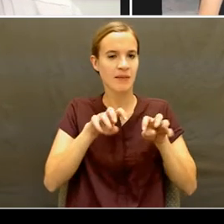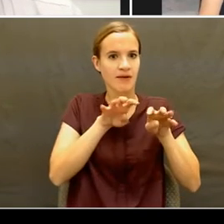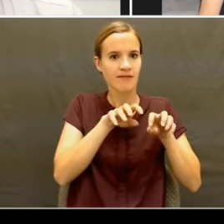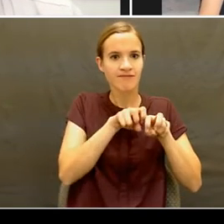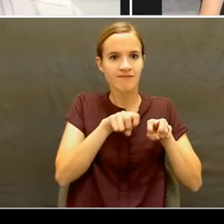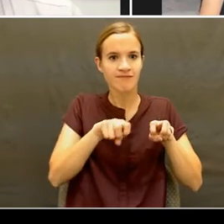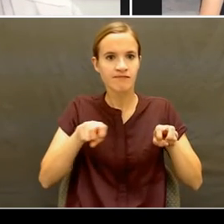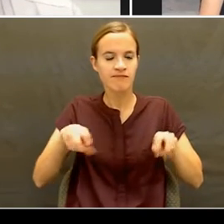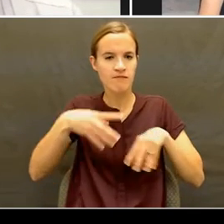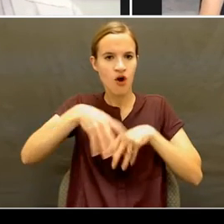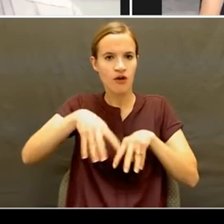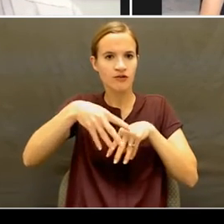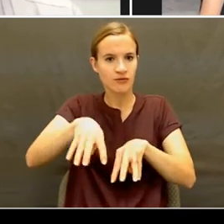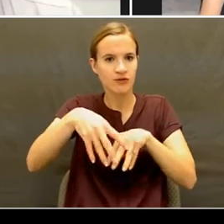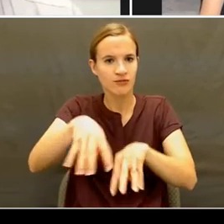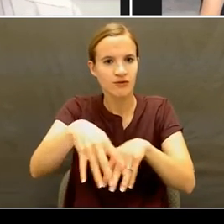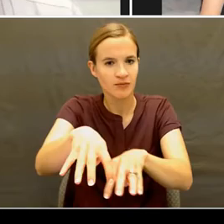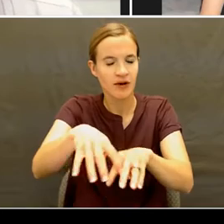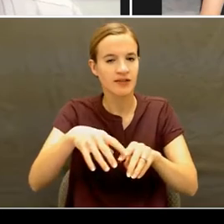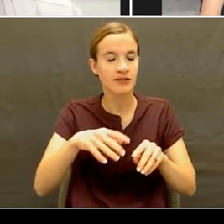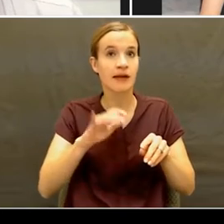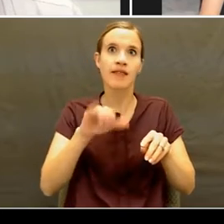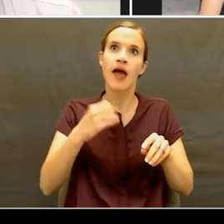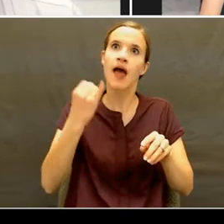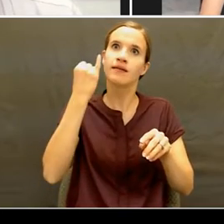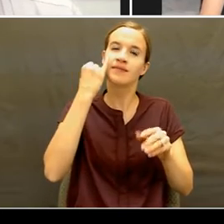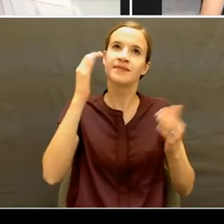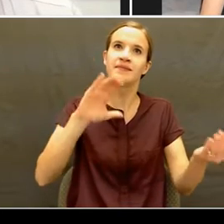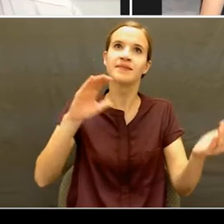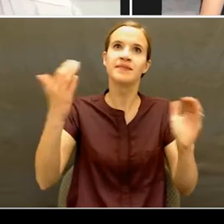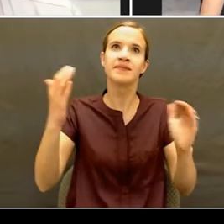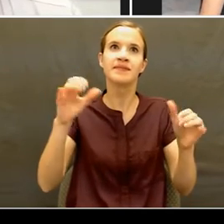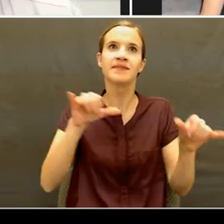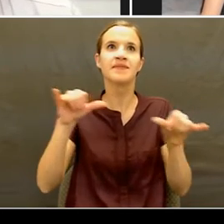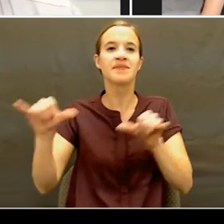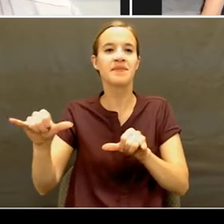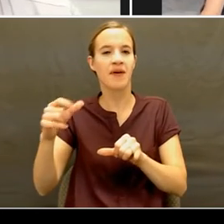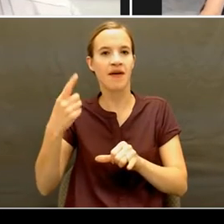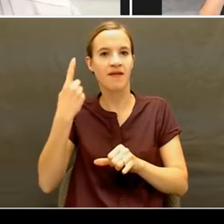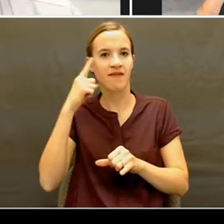issues and so on. Talk about the similarities you're seeing and of course, obviously I feel like